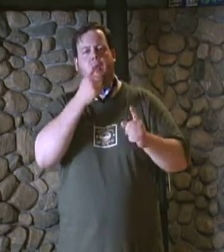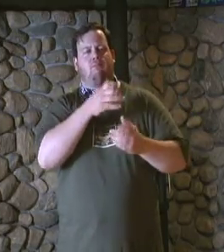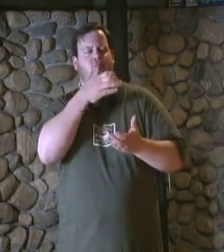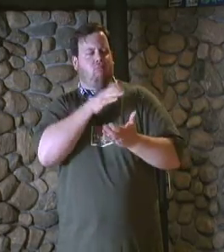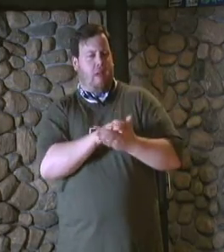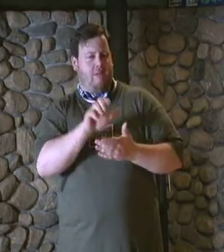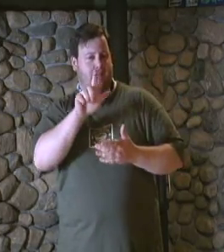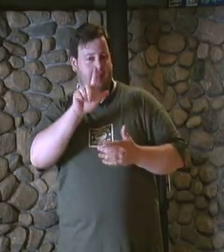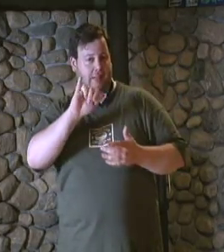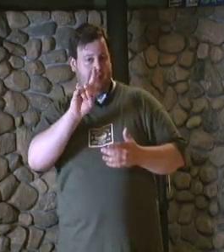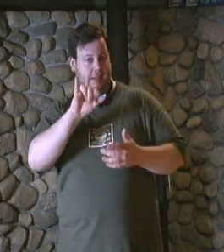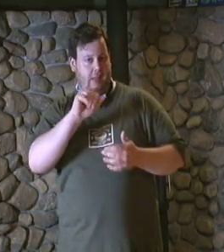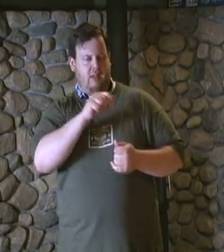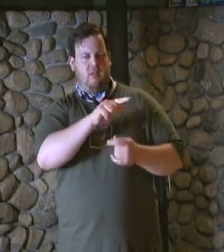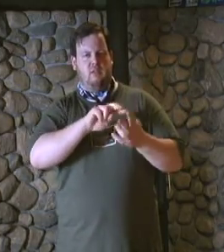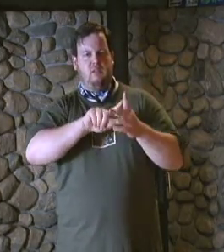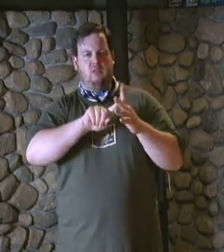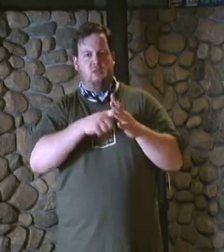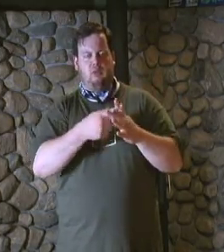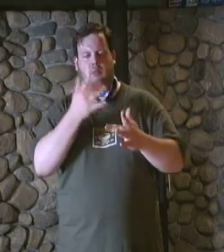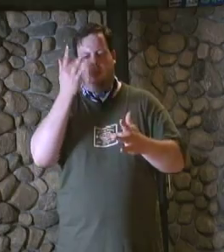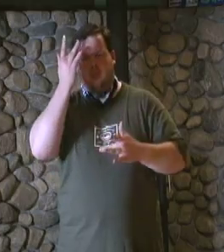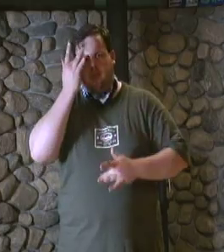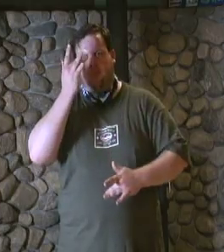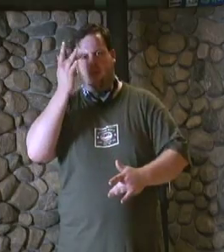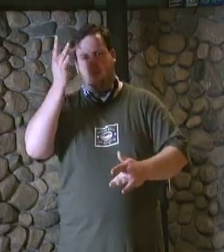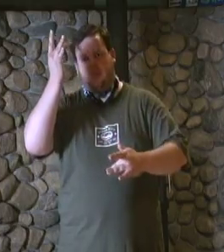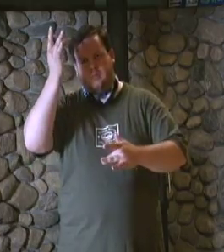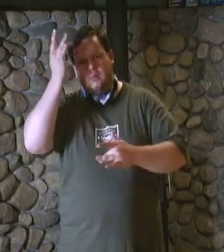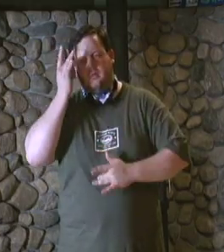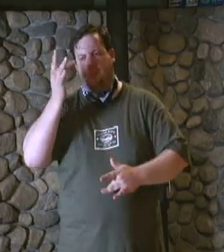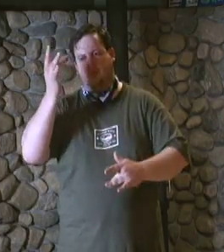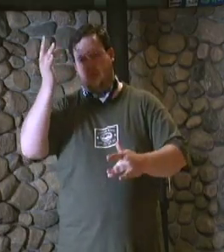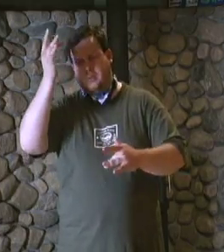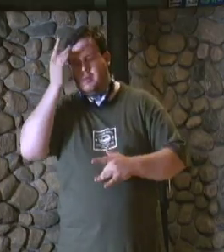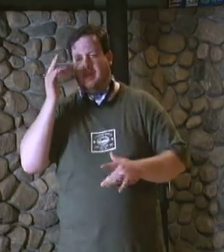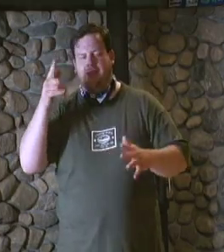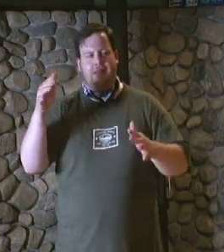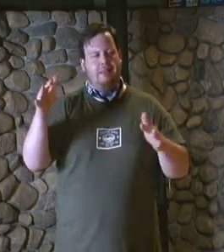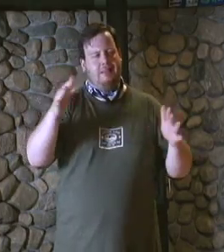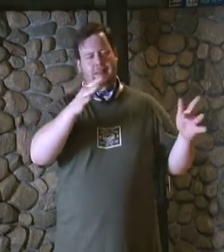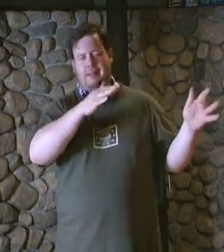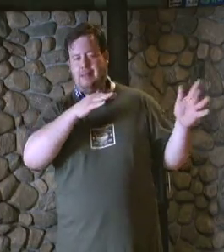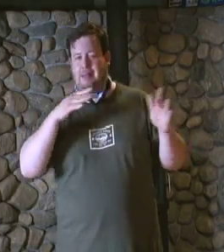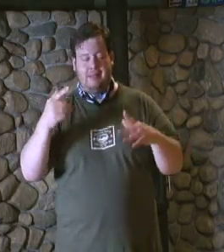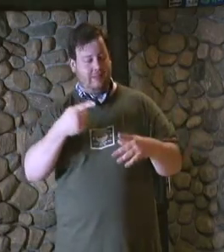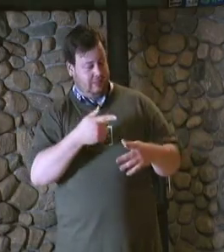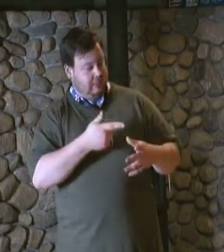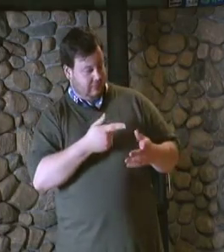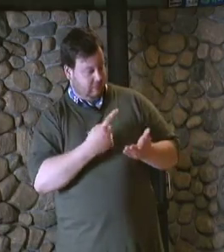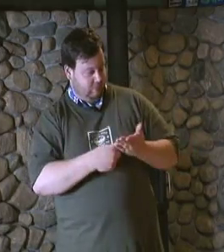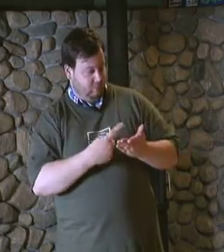Many years passed and Walter's wife, Lydia became very sick.